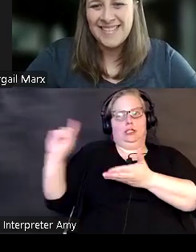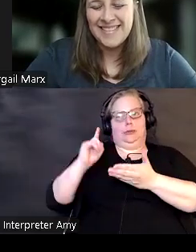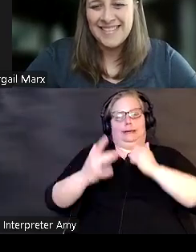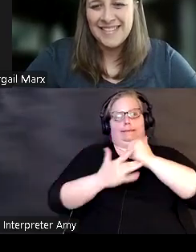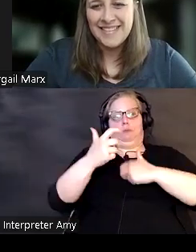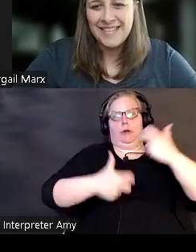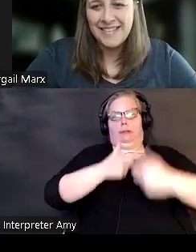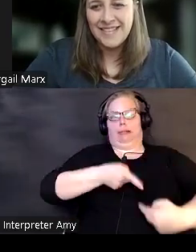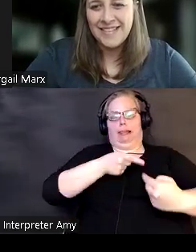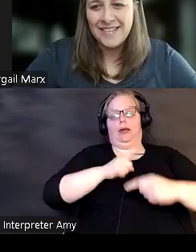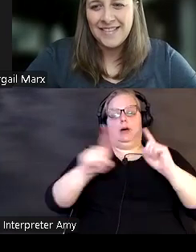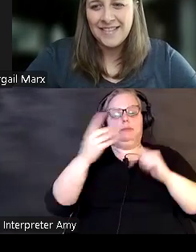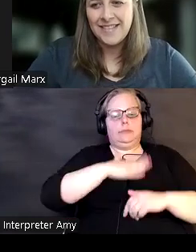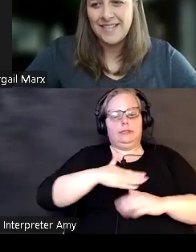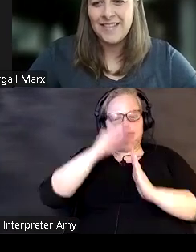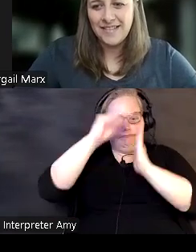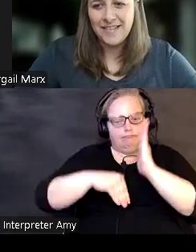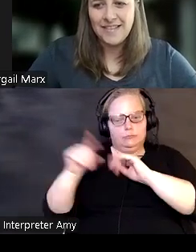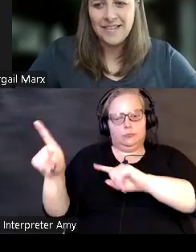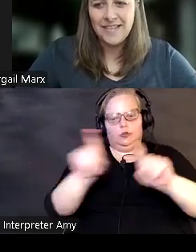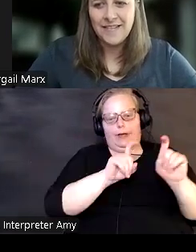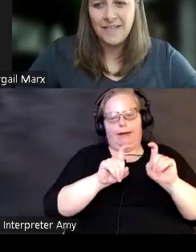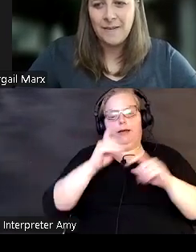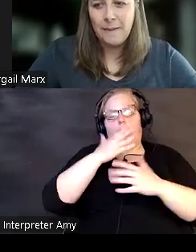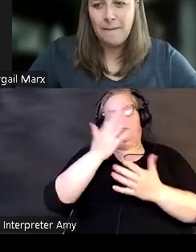but please fill out your survey. We'd love to see your feedback and especially